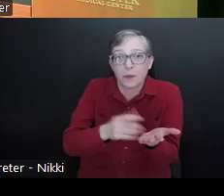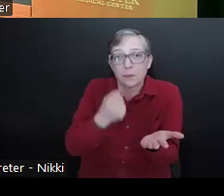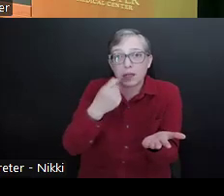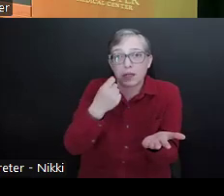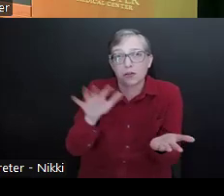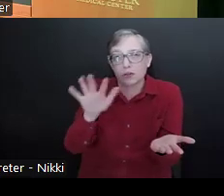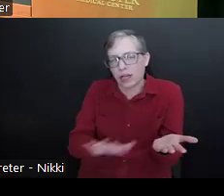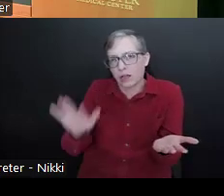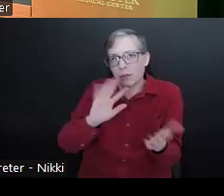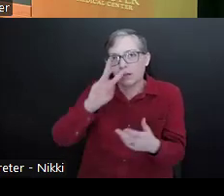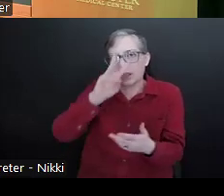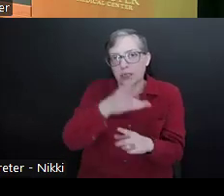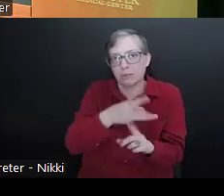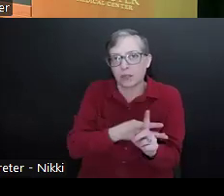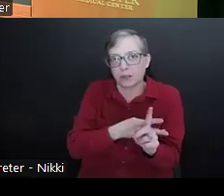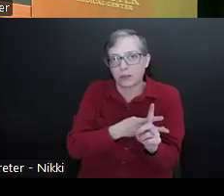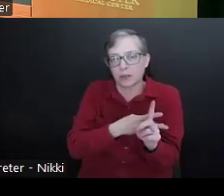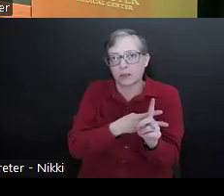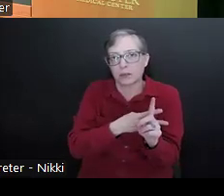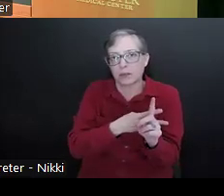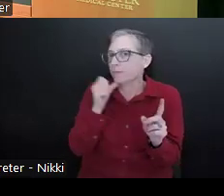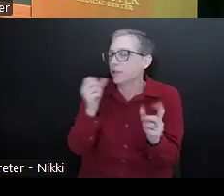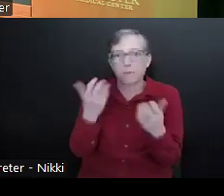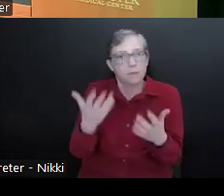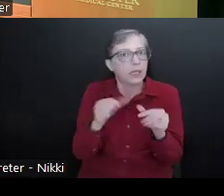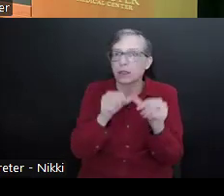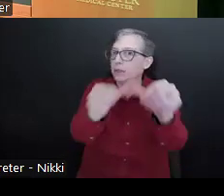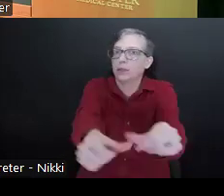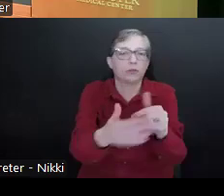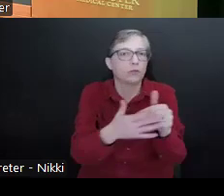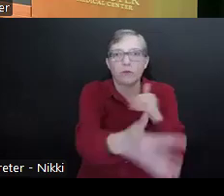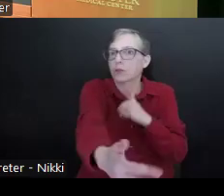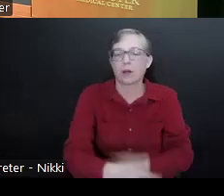and very few folks actually remained on it uh over over time so these were not folks who were